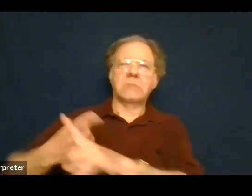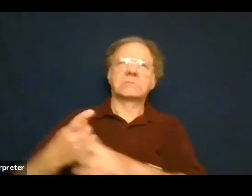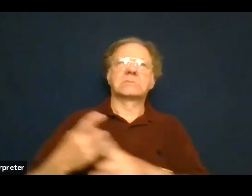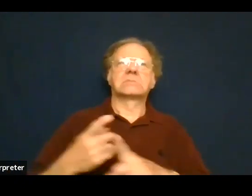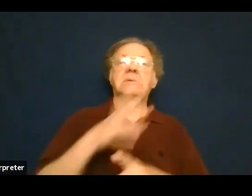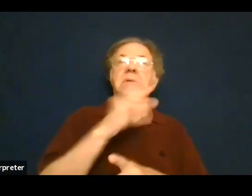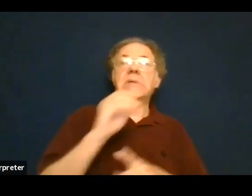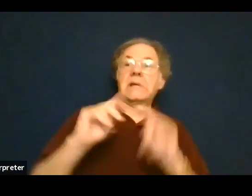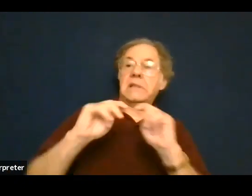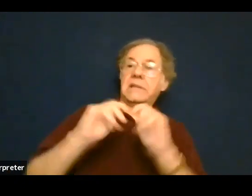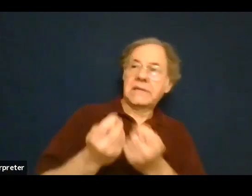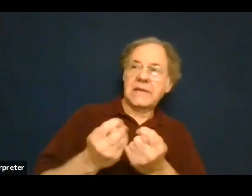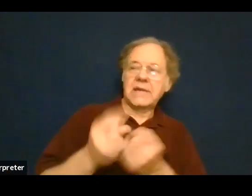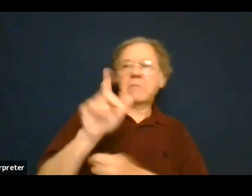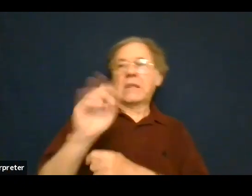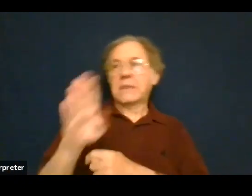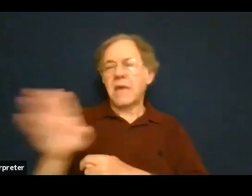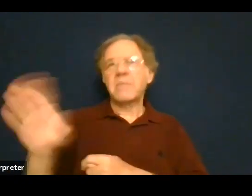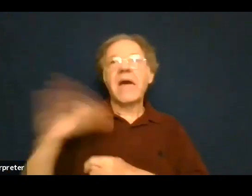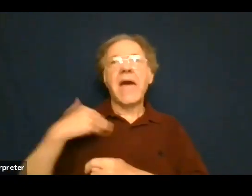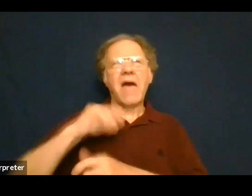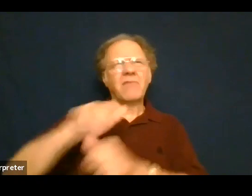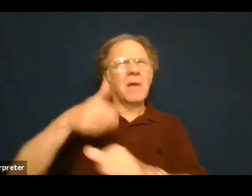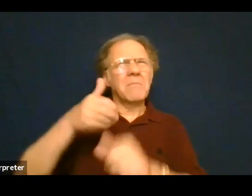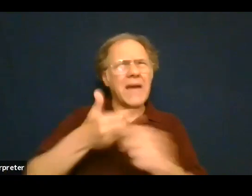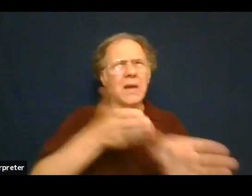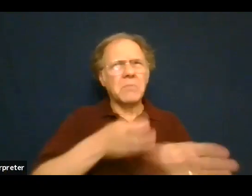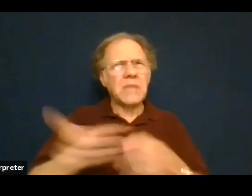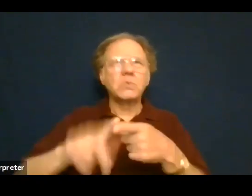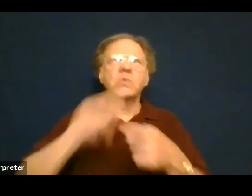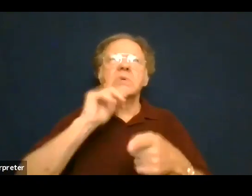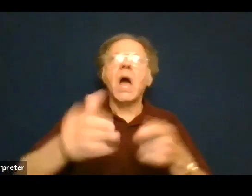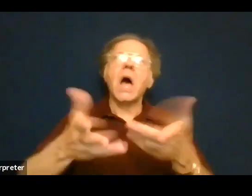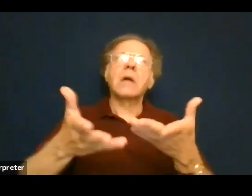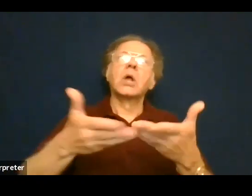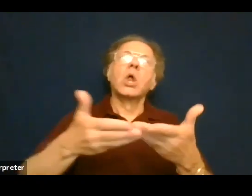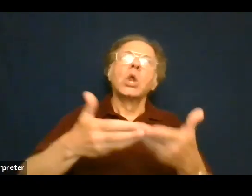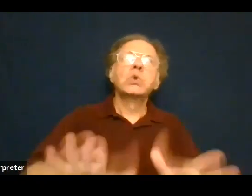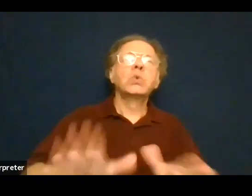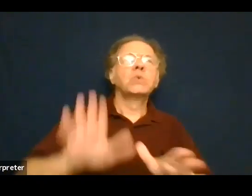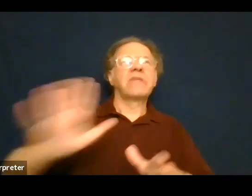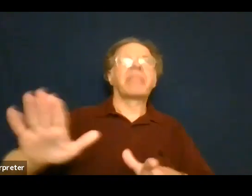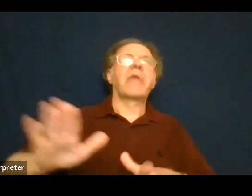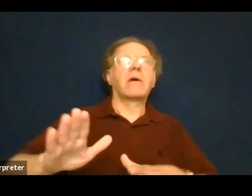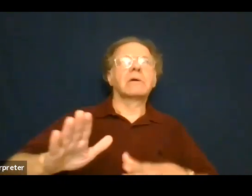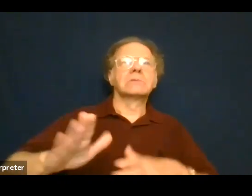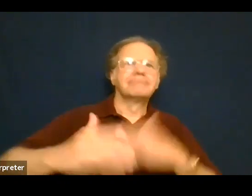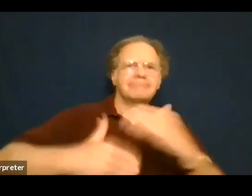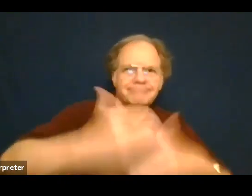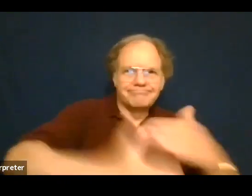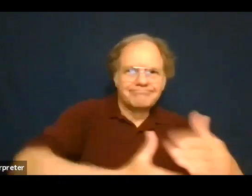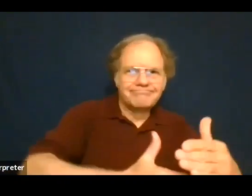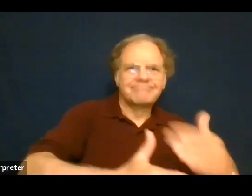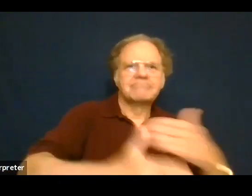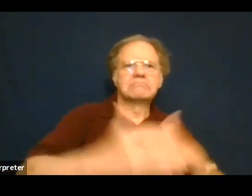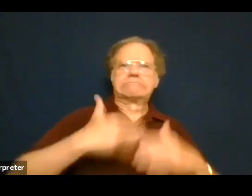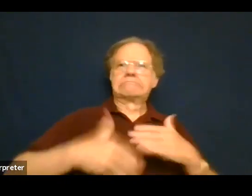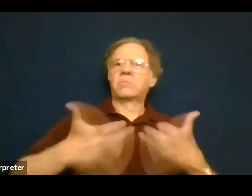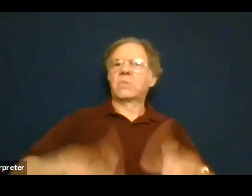have contingency plans to not lose traction? A really good question. Although those of you who are in labs,